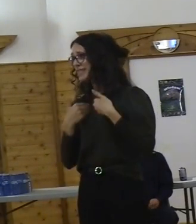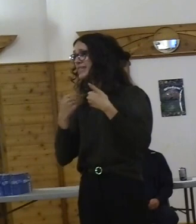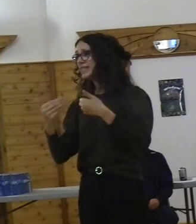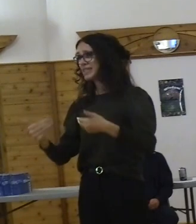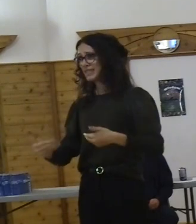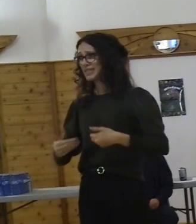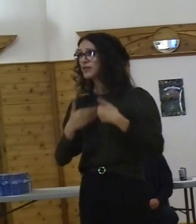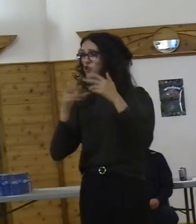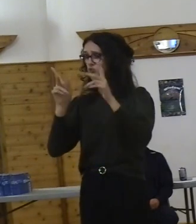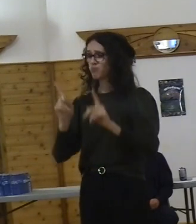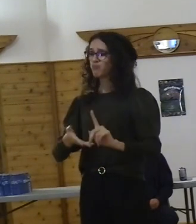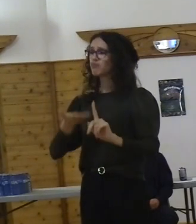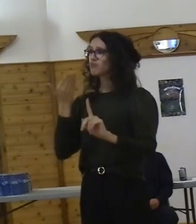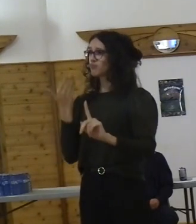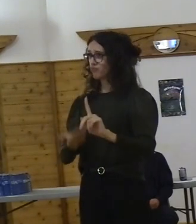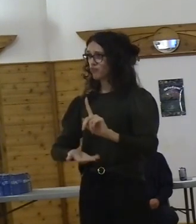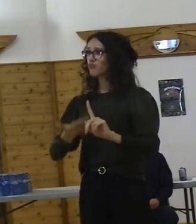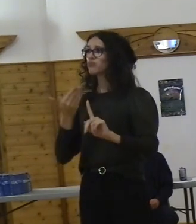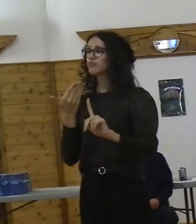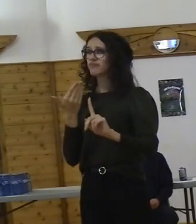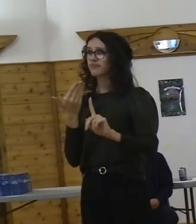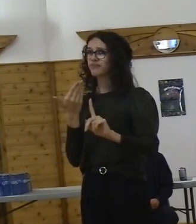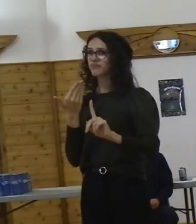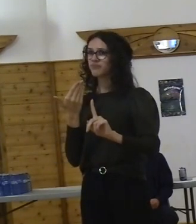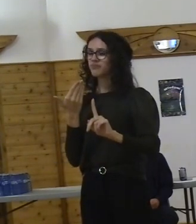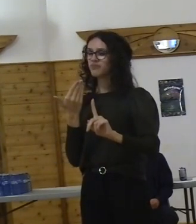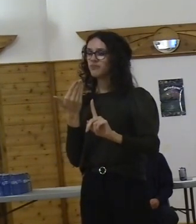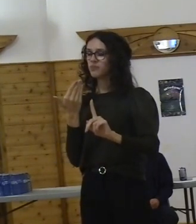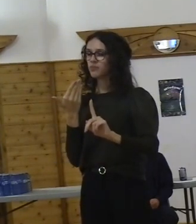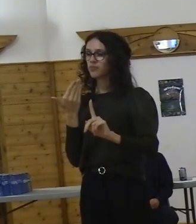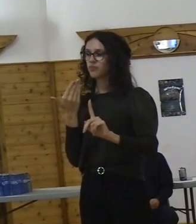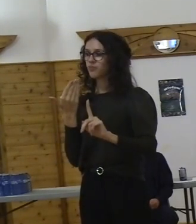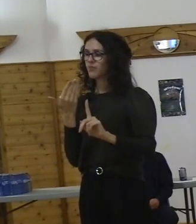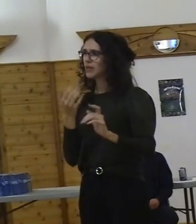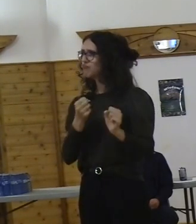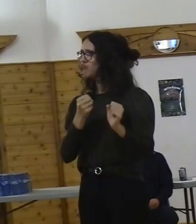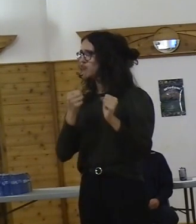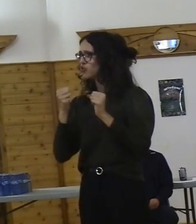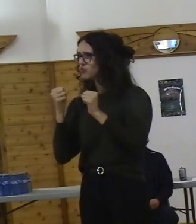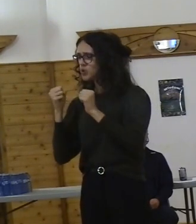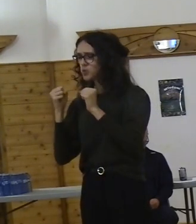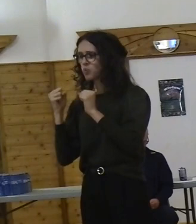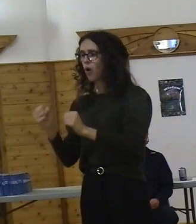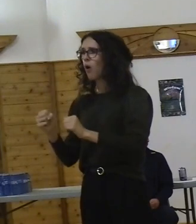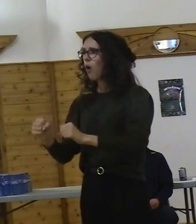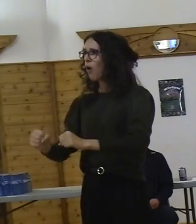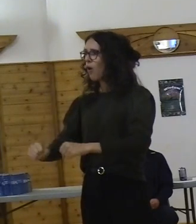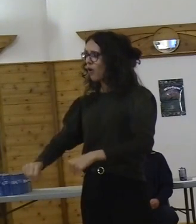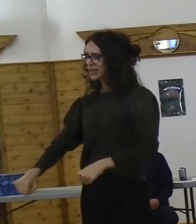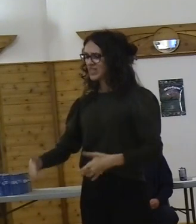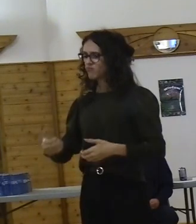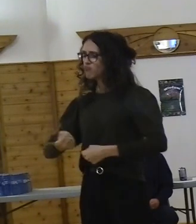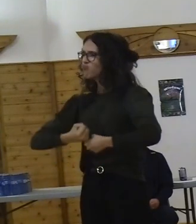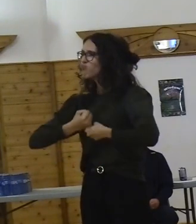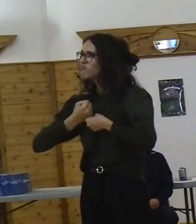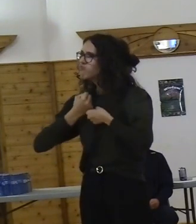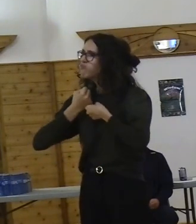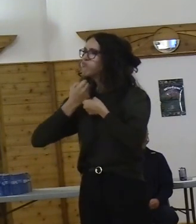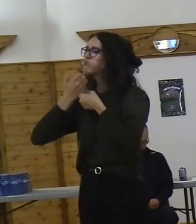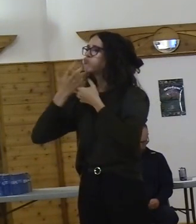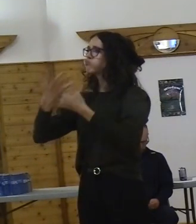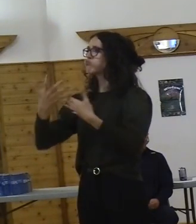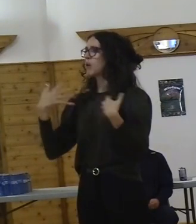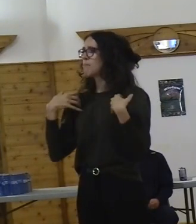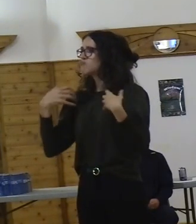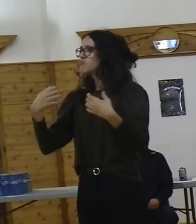upon herself to be the biggest voice I have heard in a long time and she has lit my fire